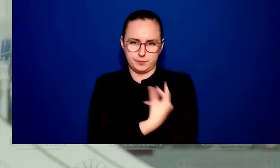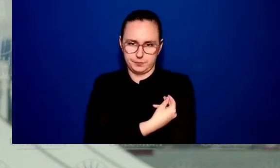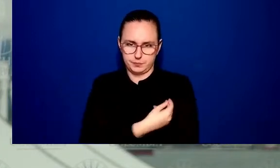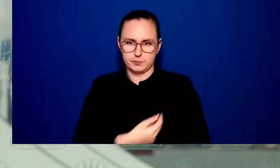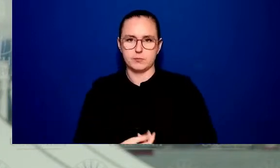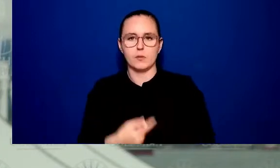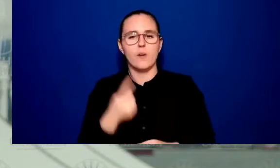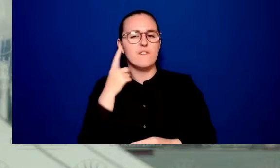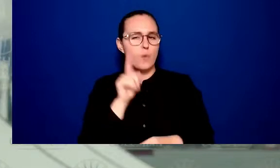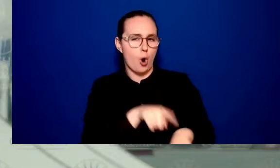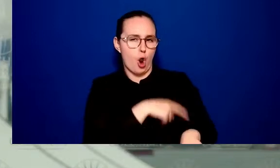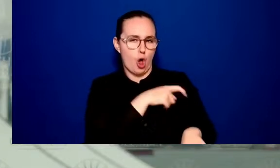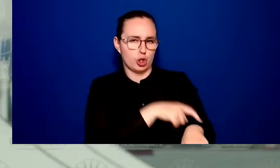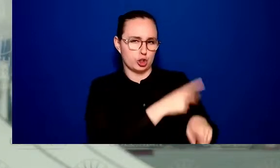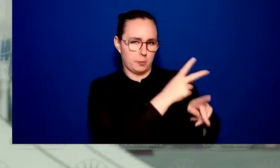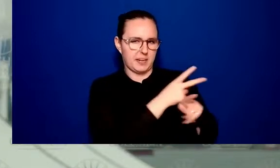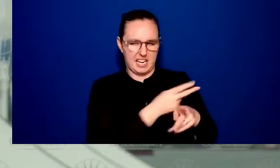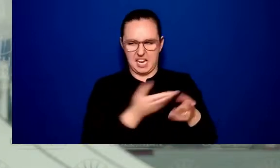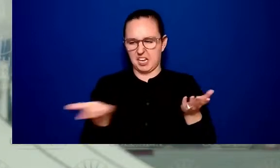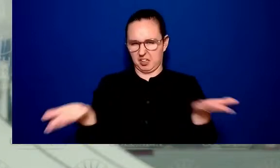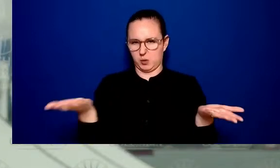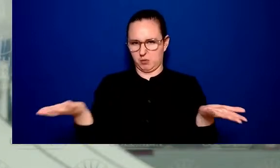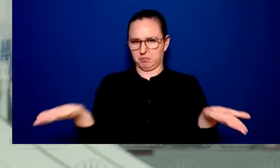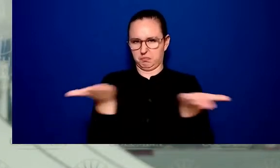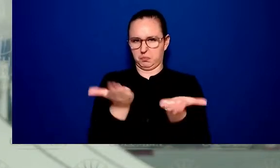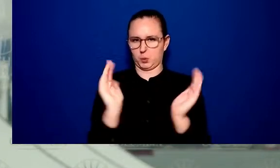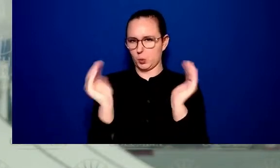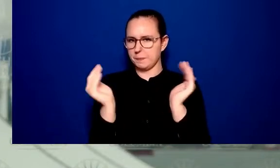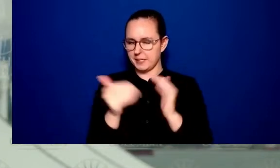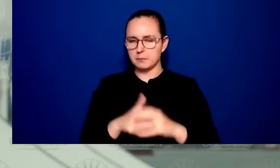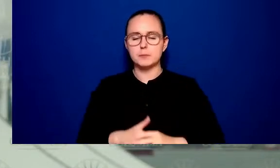7 1032 long term care 234 in